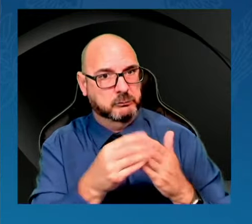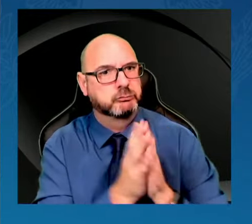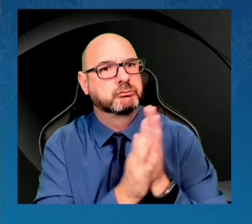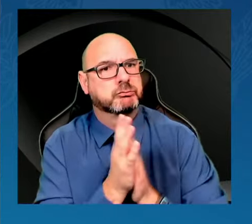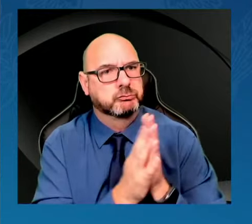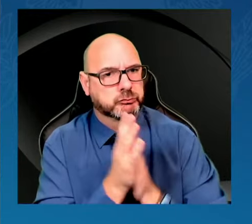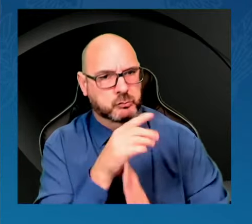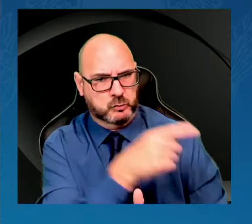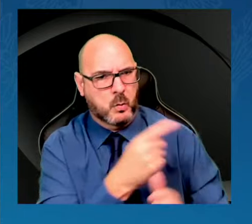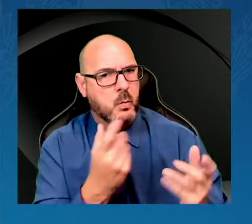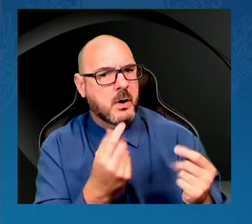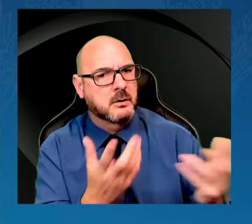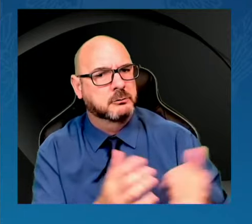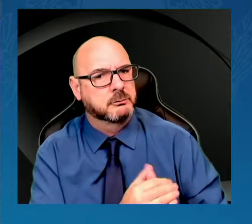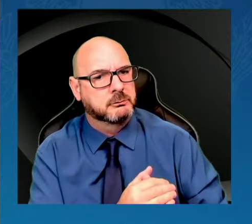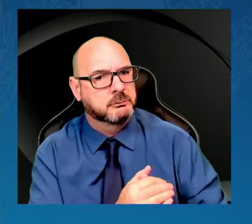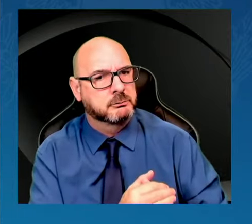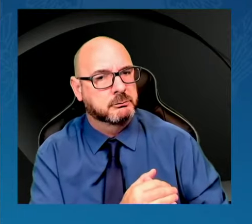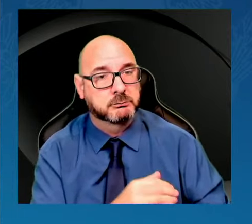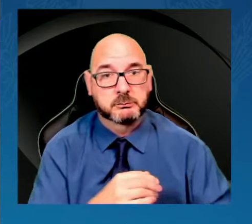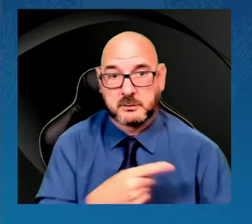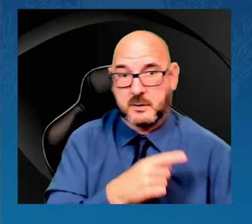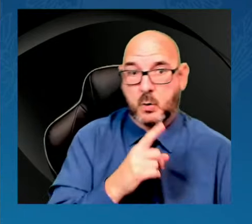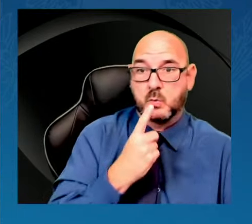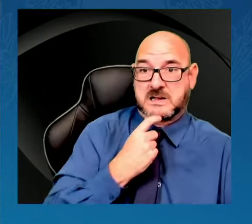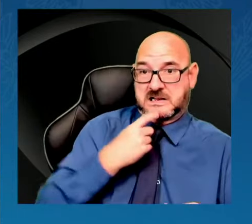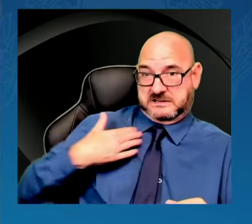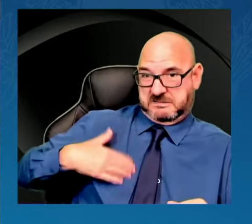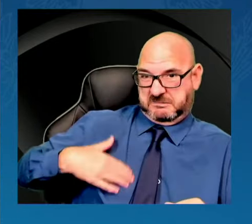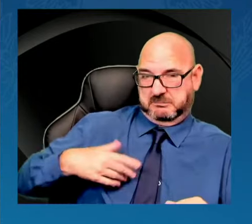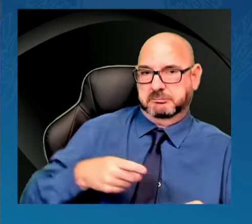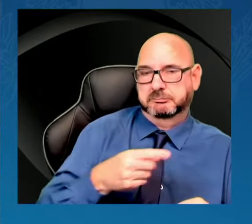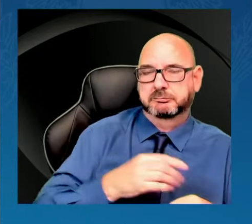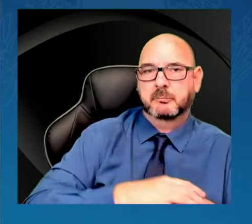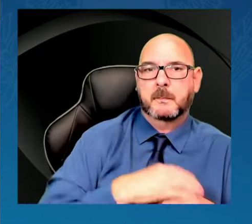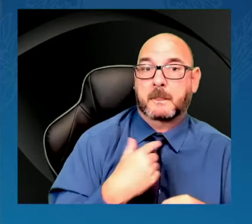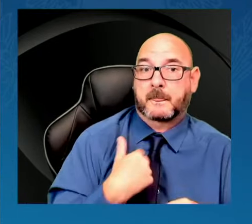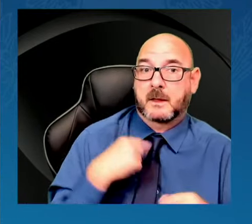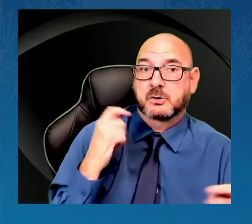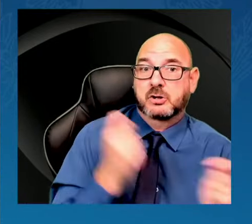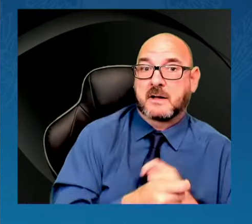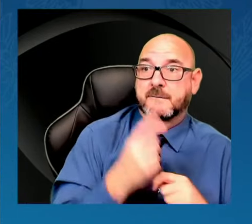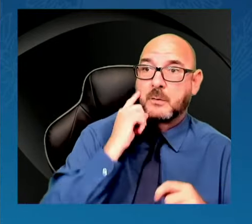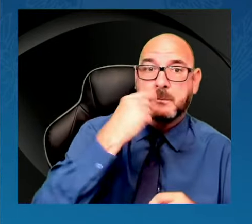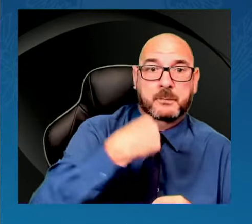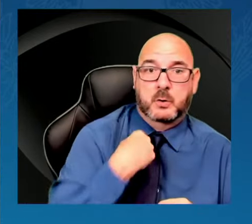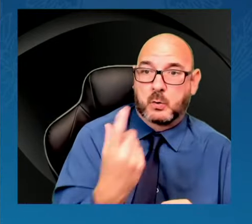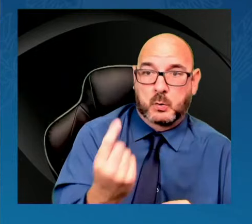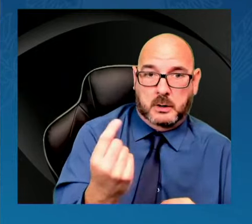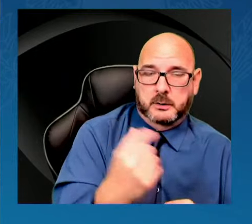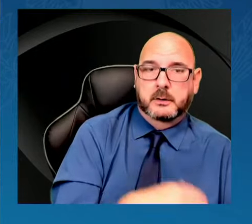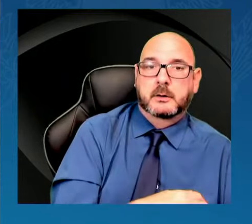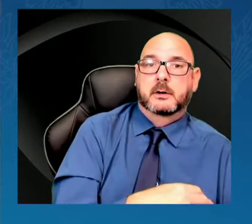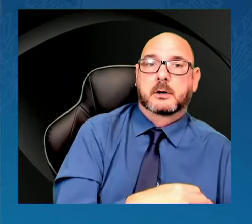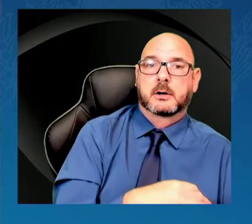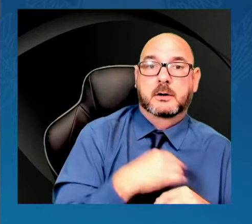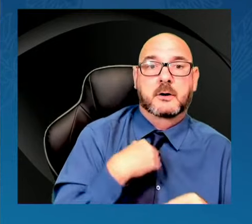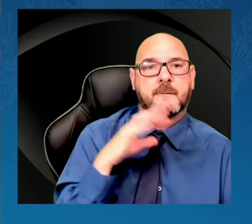Representative Pettersen: Well, I think it changes over time. For me, I started getting involved to level the playing field for regular people like me,